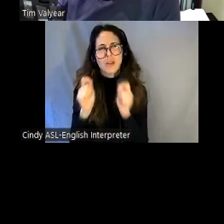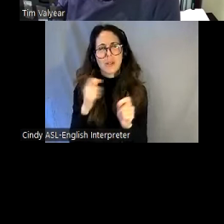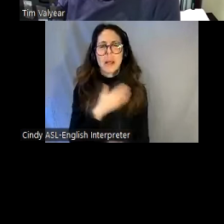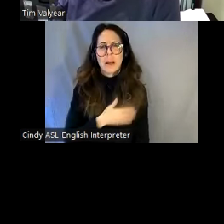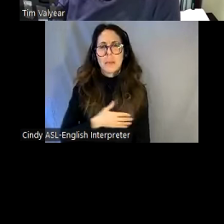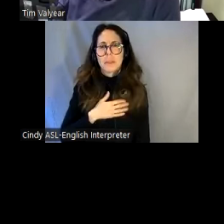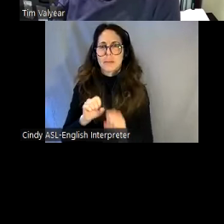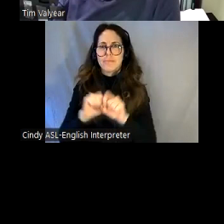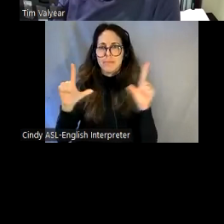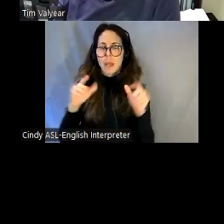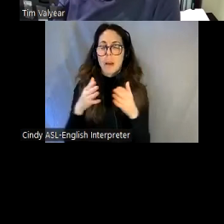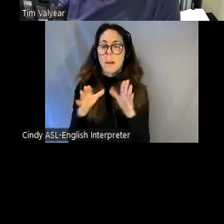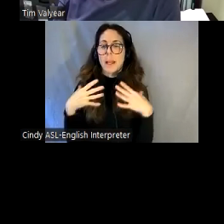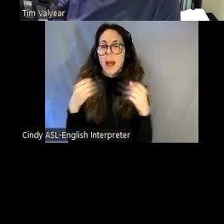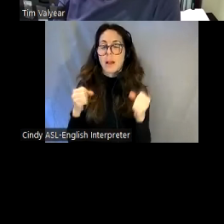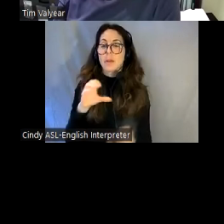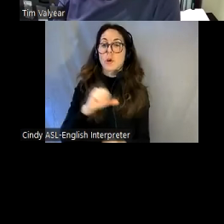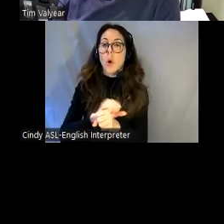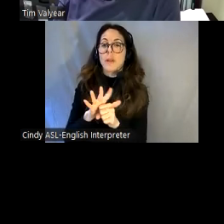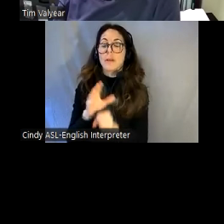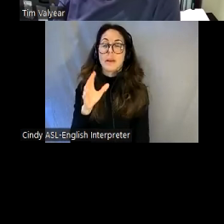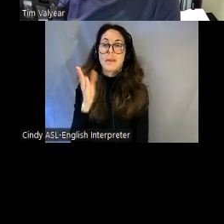want to make anybody sick if I happen to be asymptomatic.